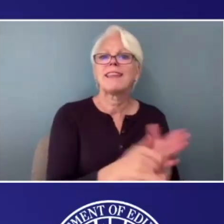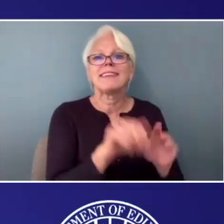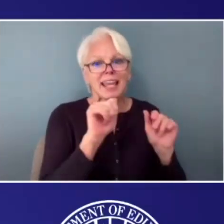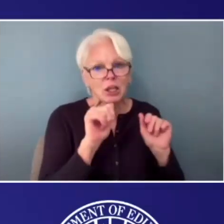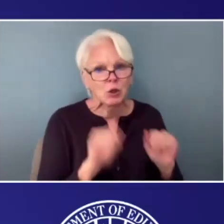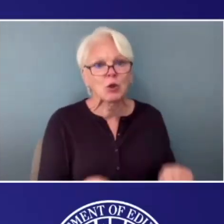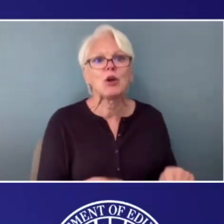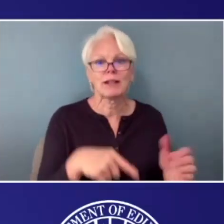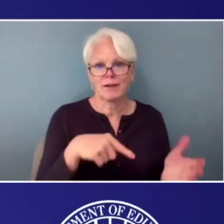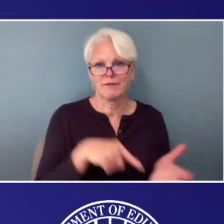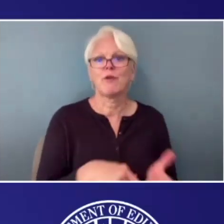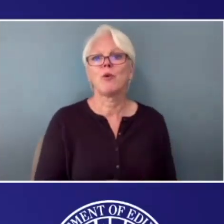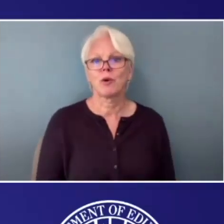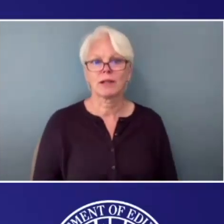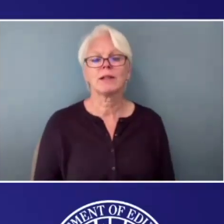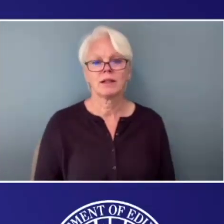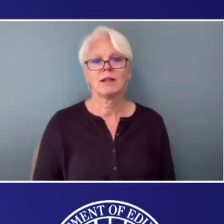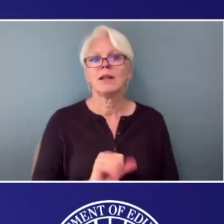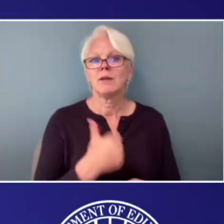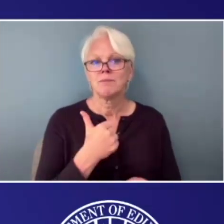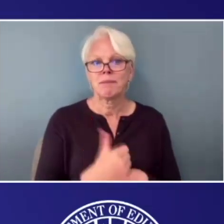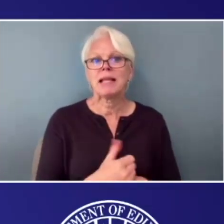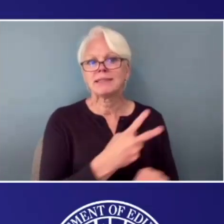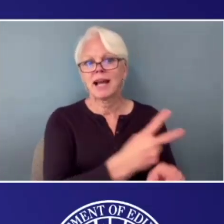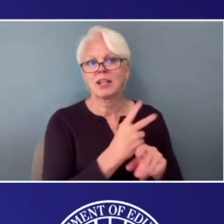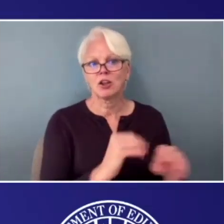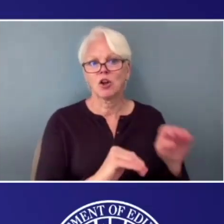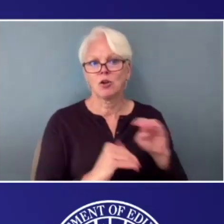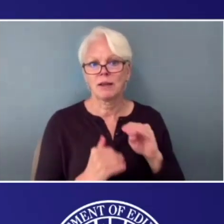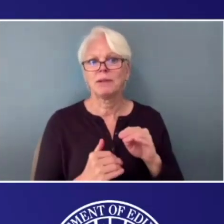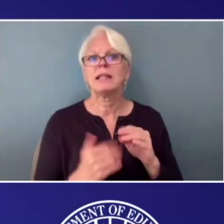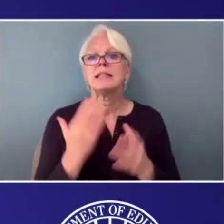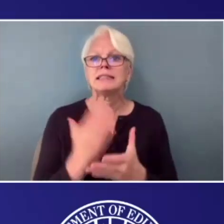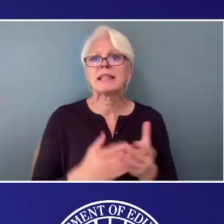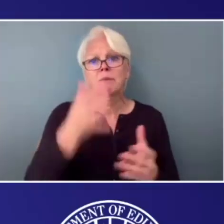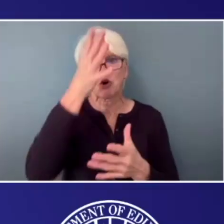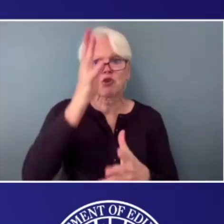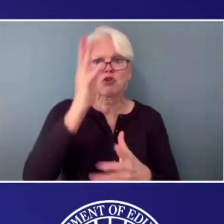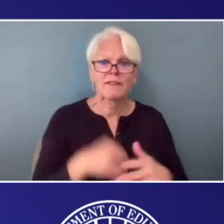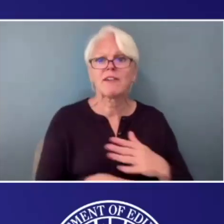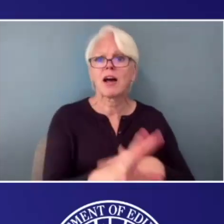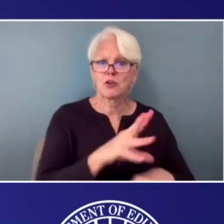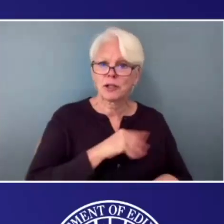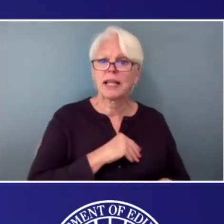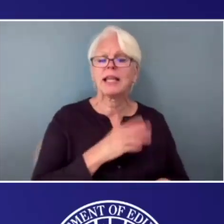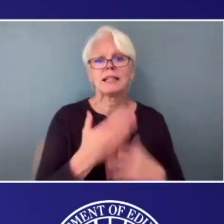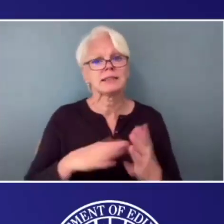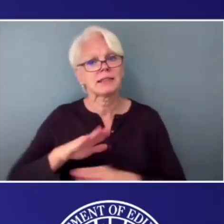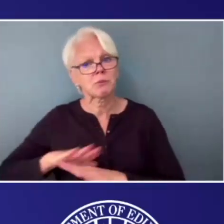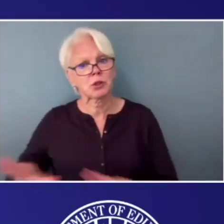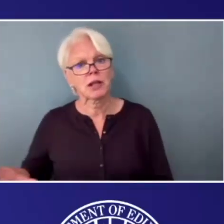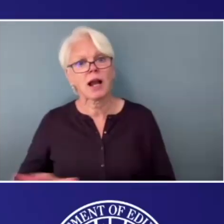afford based on the loan limits, that some are grandfathered in and others are not. talking about grandfathered,